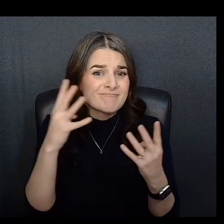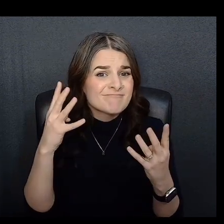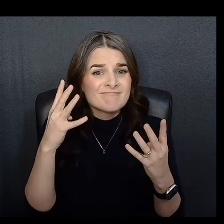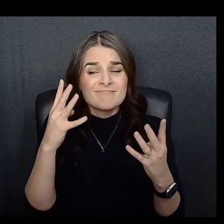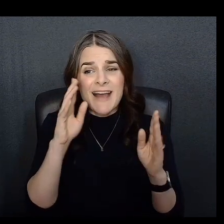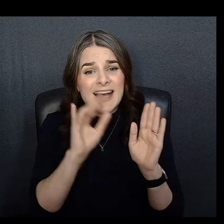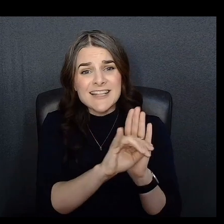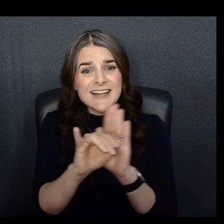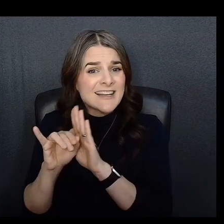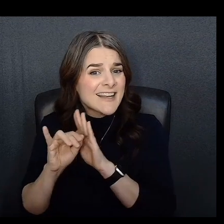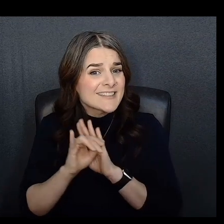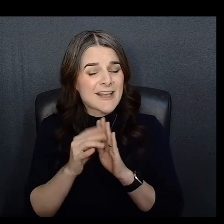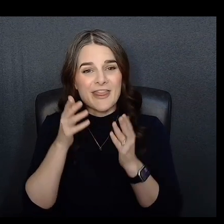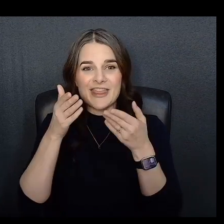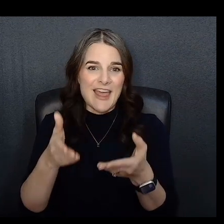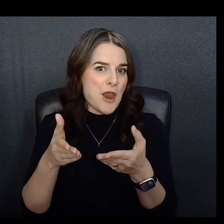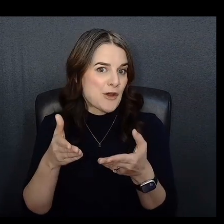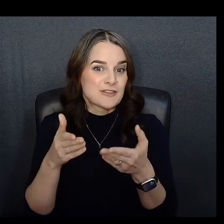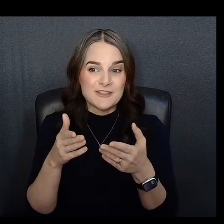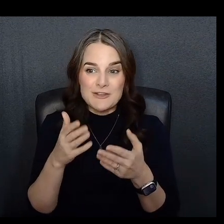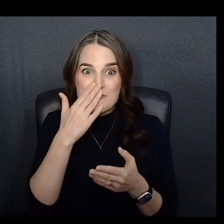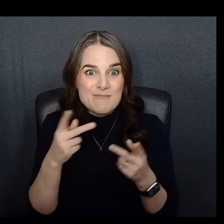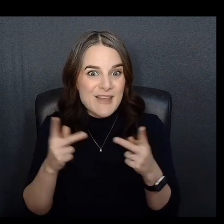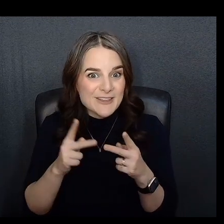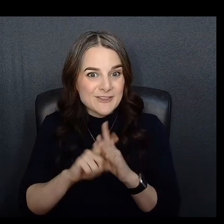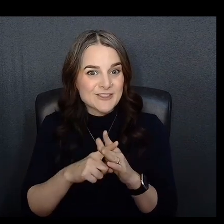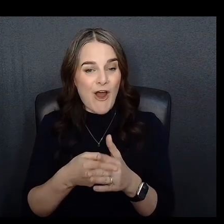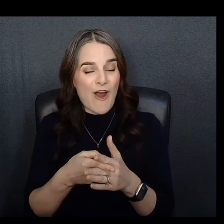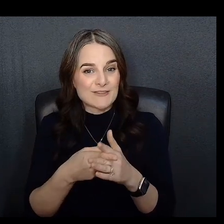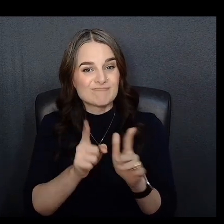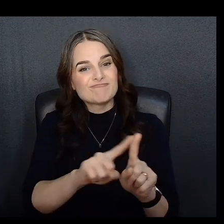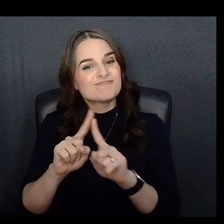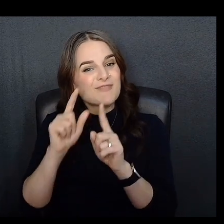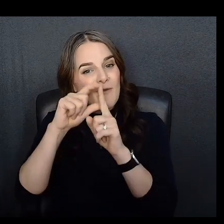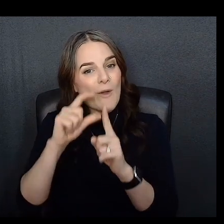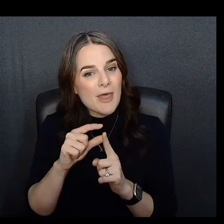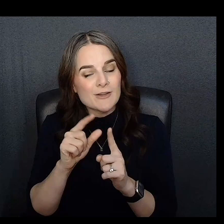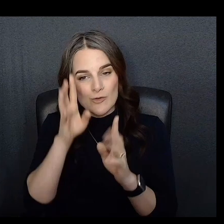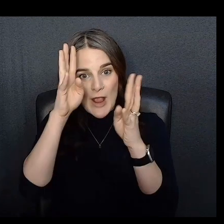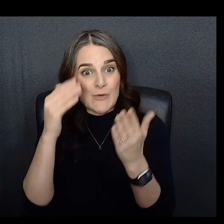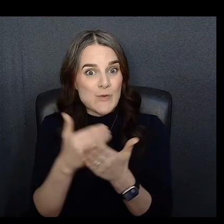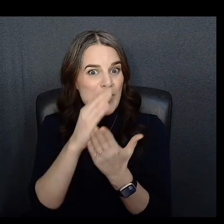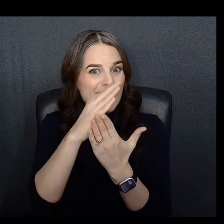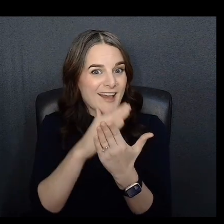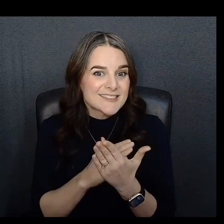for some different vocabulary to create a new list or a new page set.